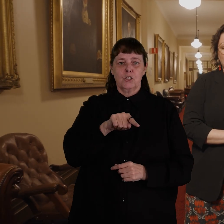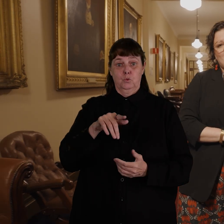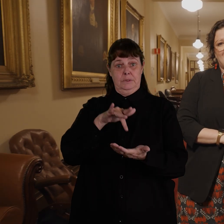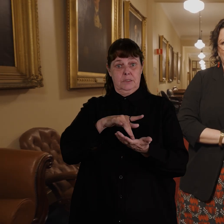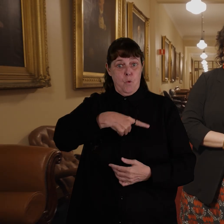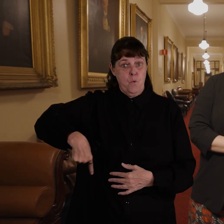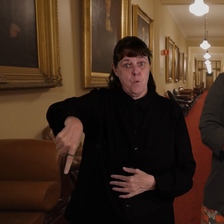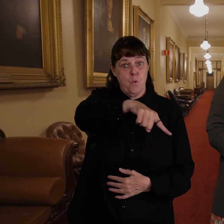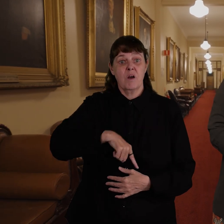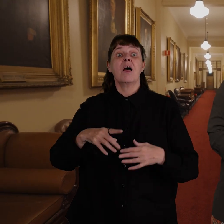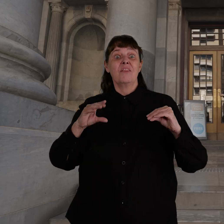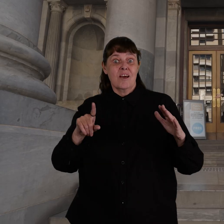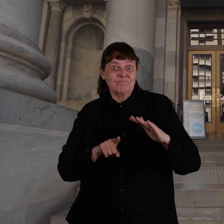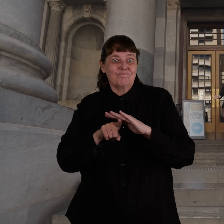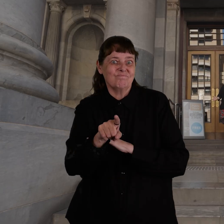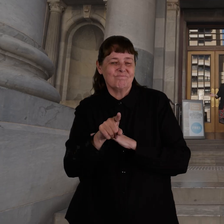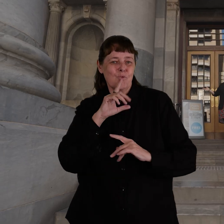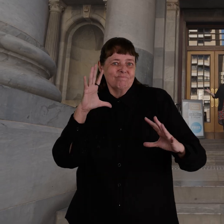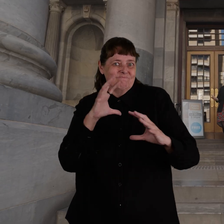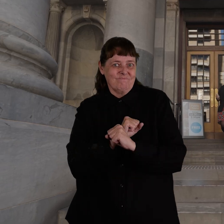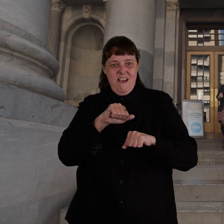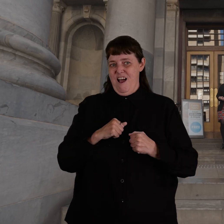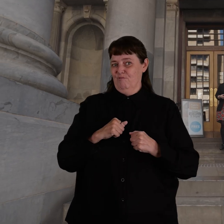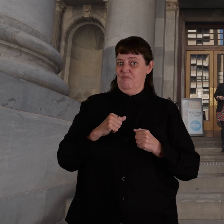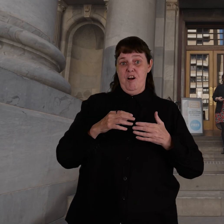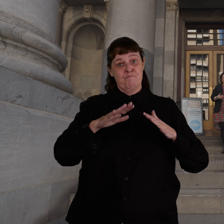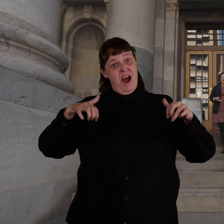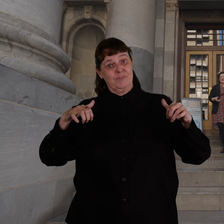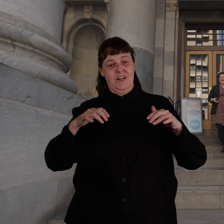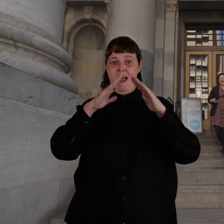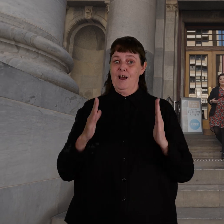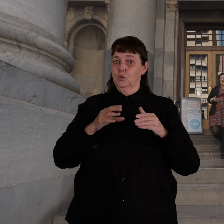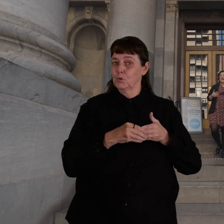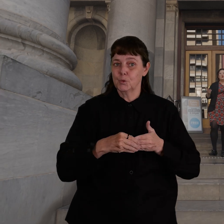tour of Parliament House. Thank you so much for joining us on our tour of Parliament House today.